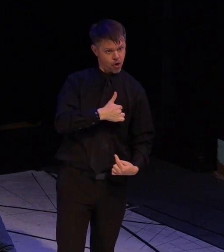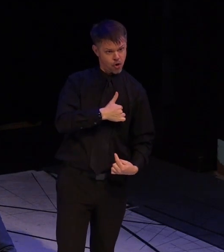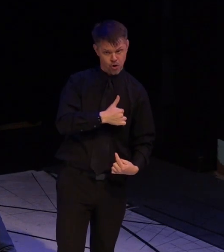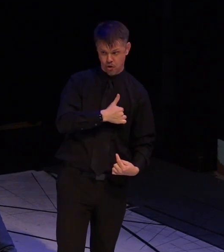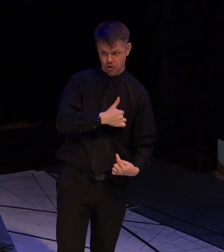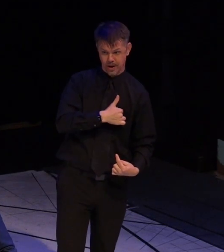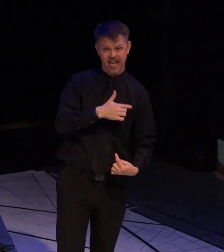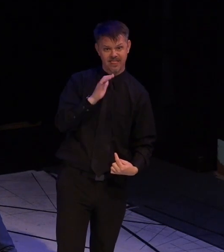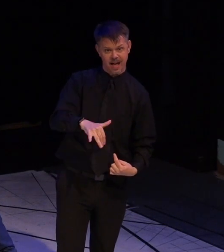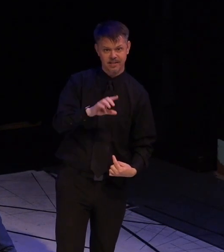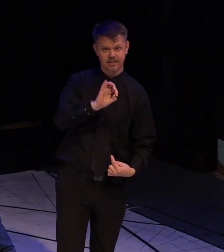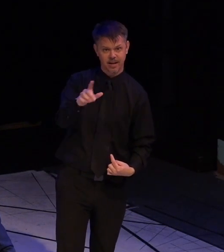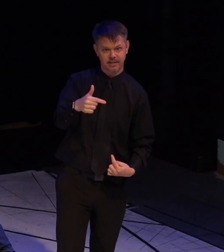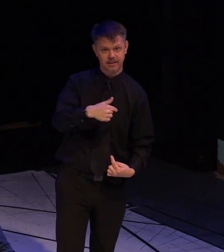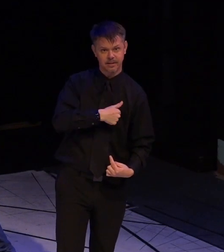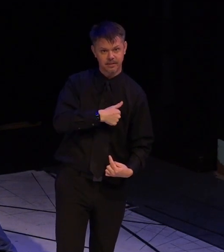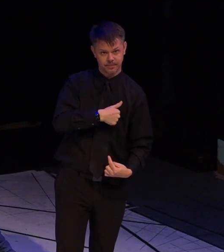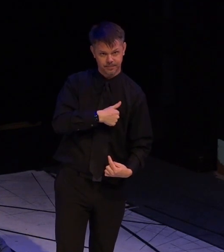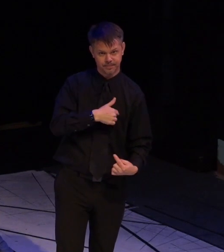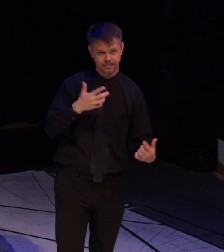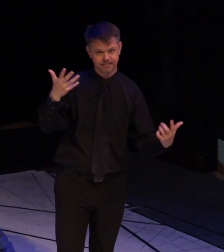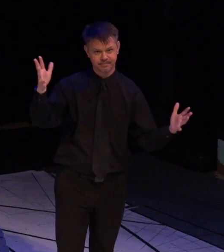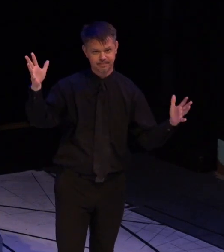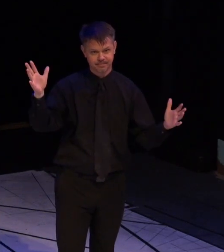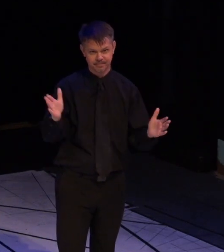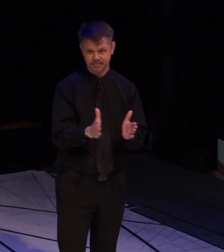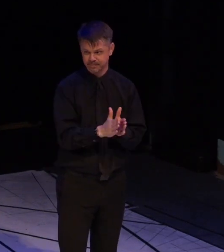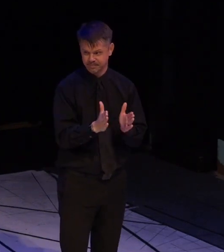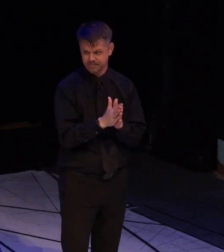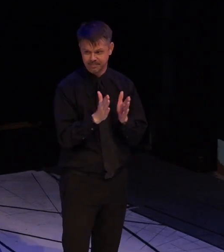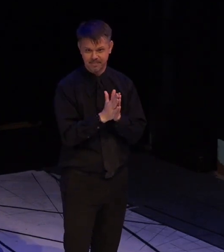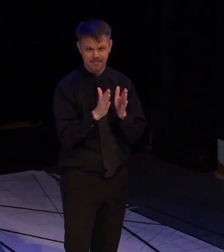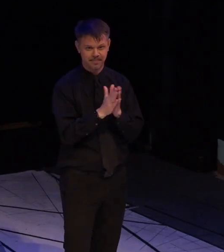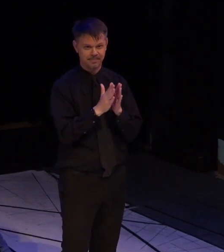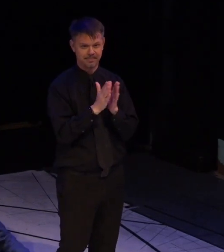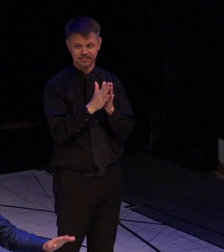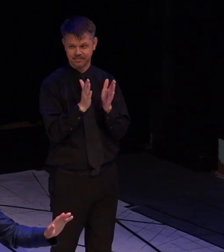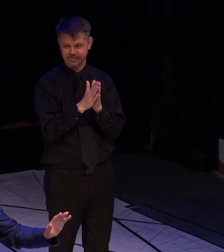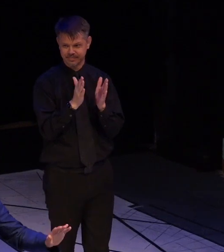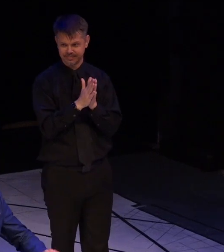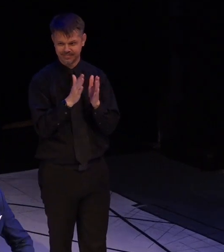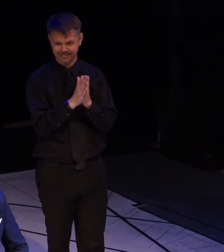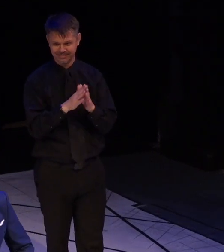That's what sexy is. (audience applauds) There's more.